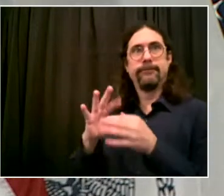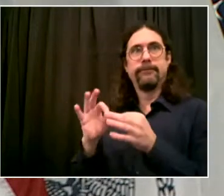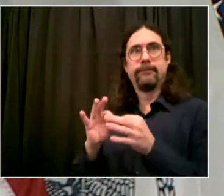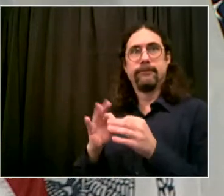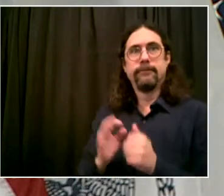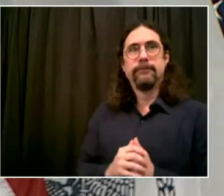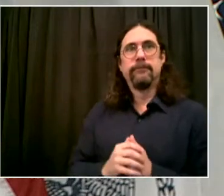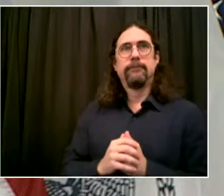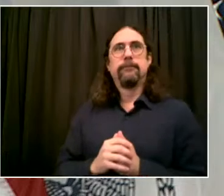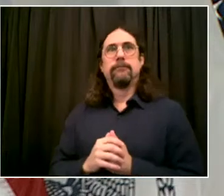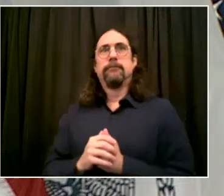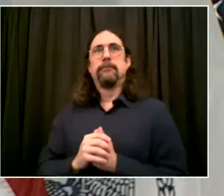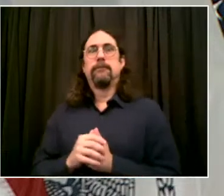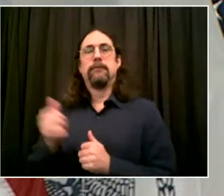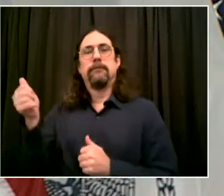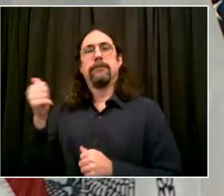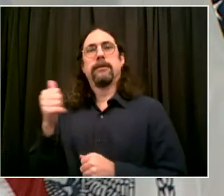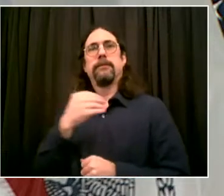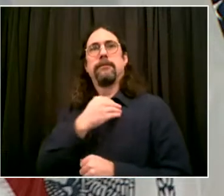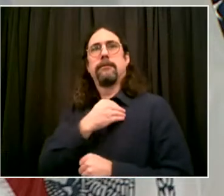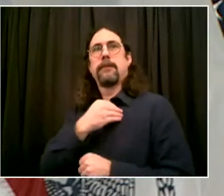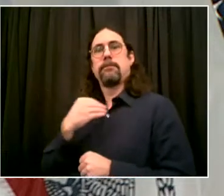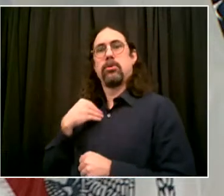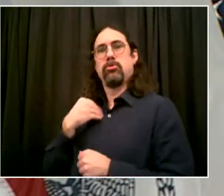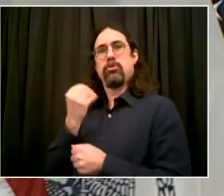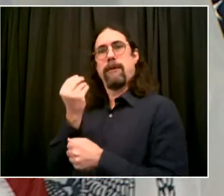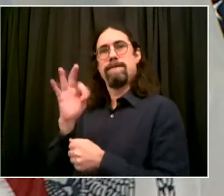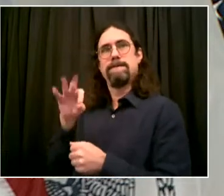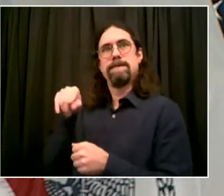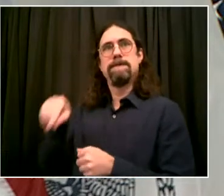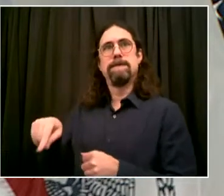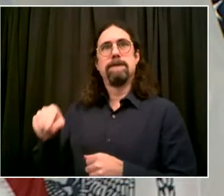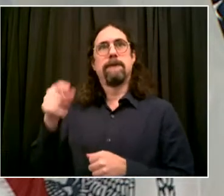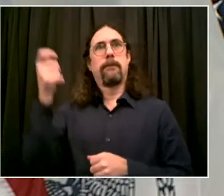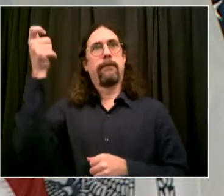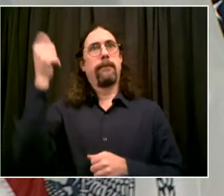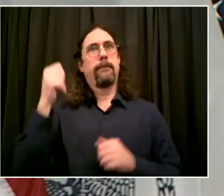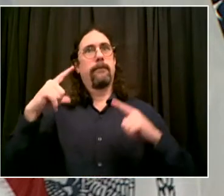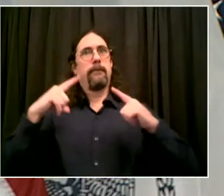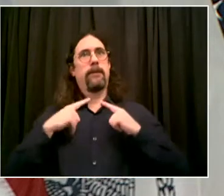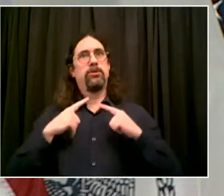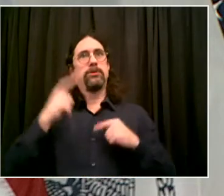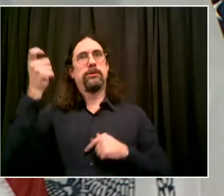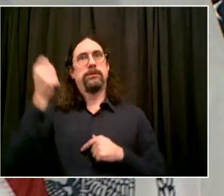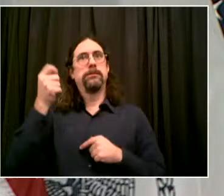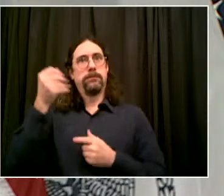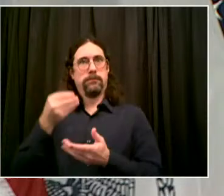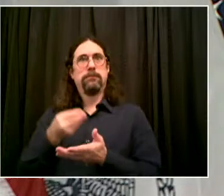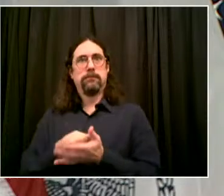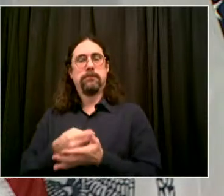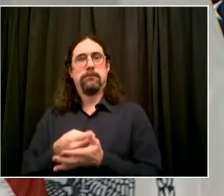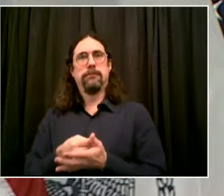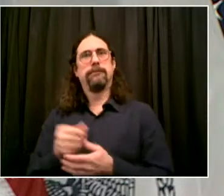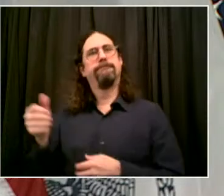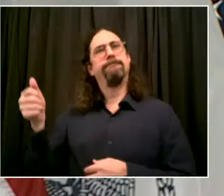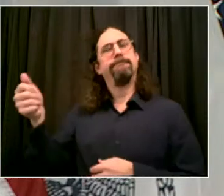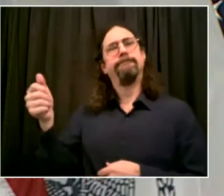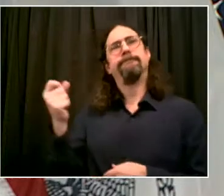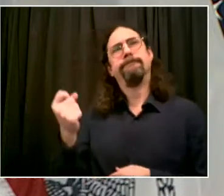HEAR FROM, A MEMBER OF THE PENSION FUND OF